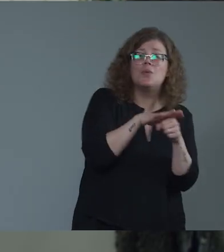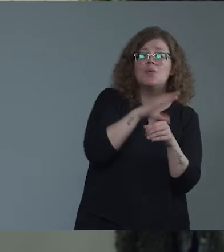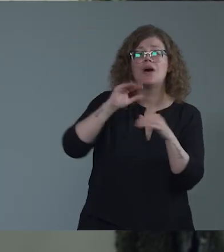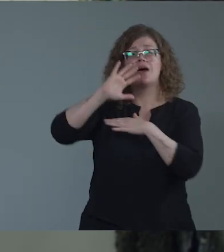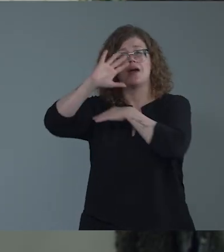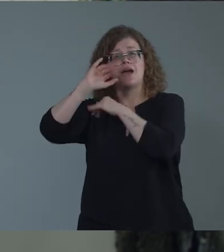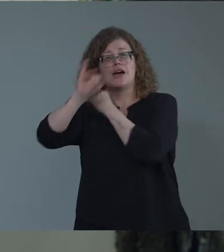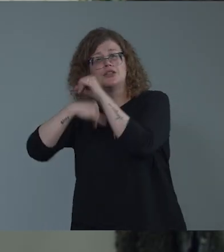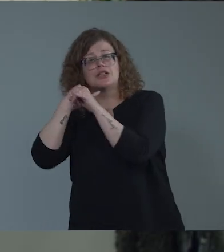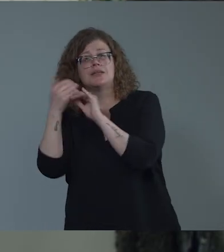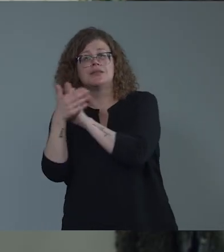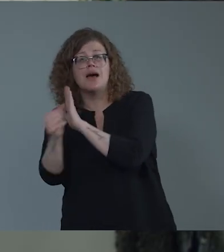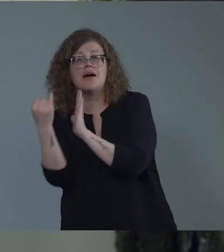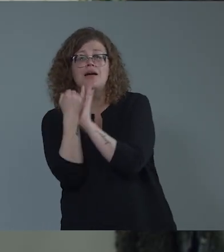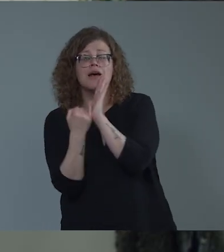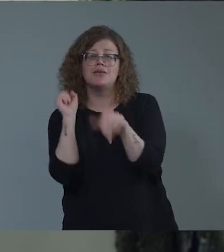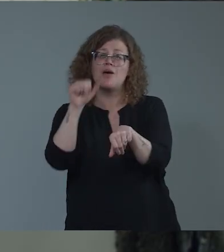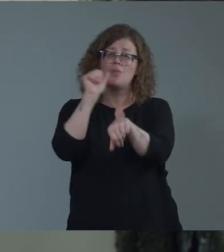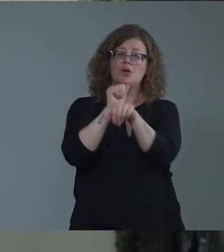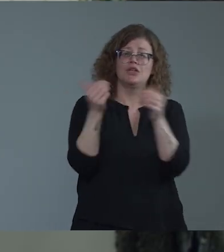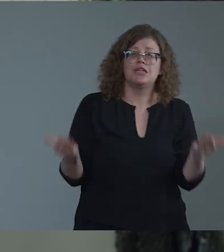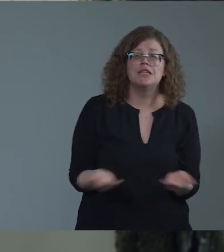to have stepping stones to build to more and more complex projects,